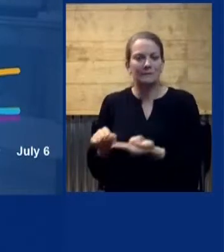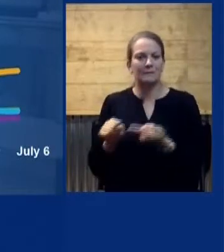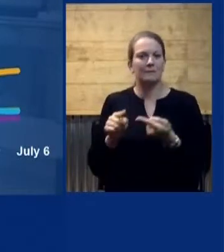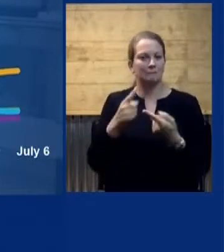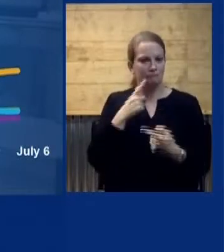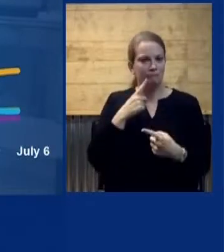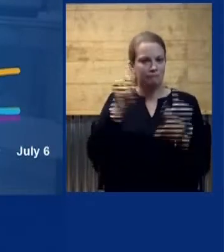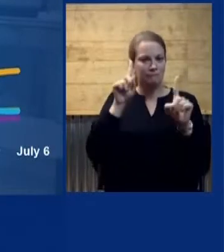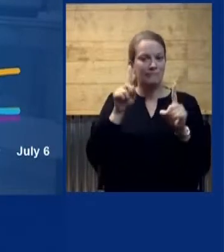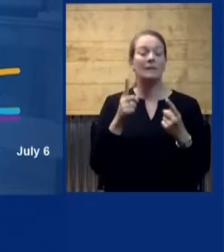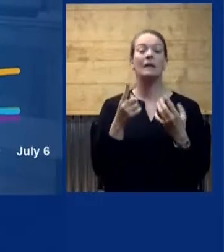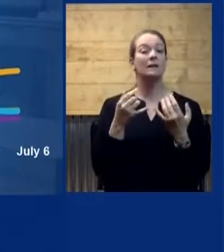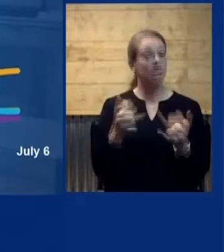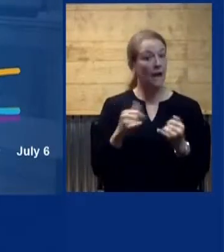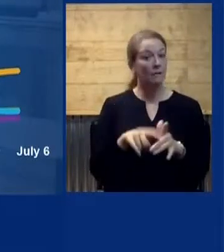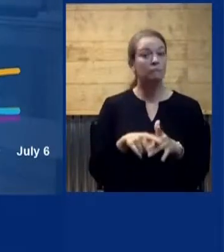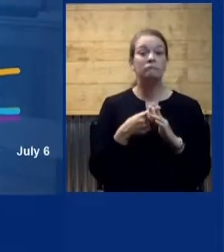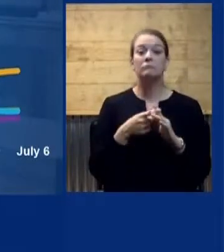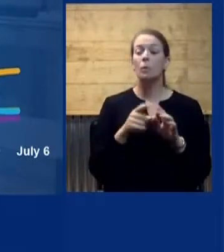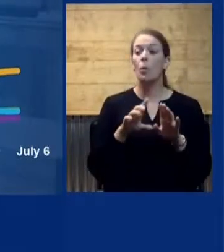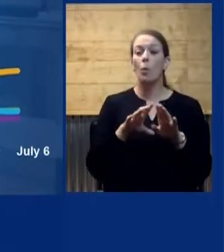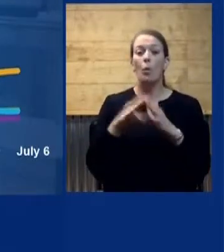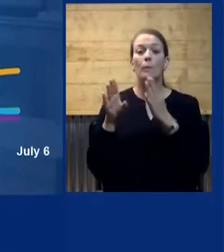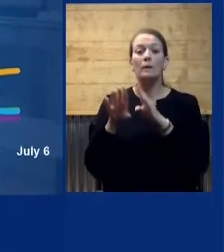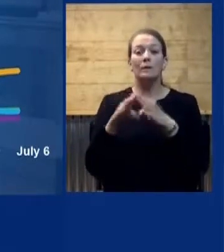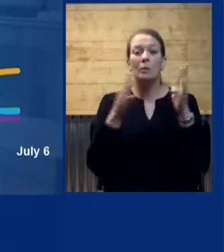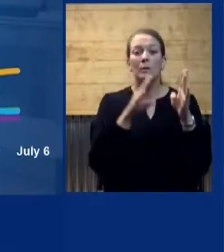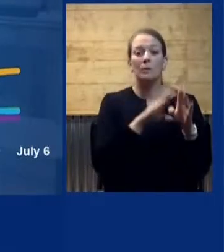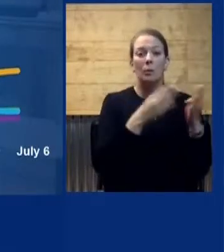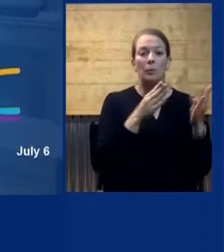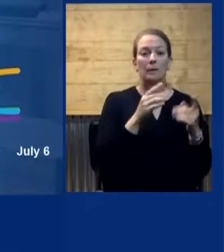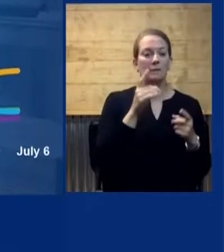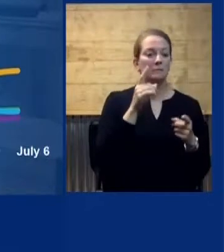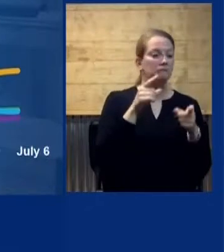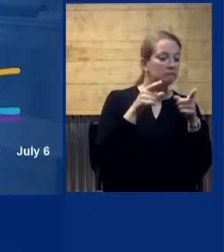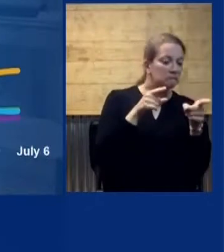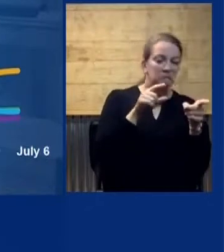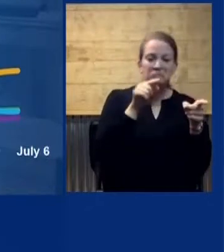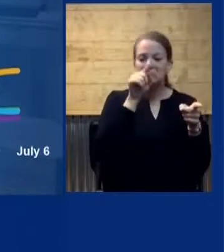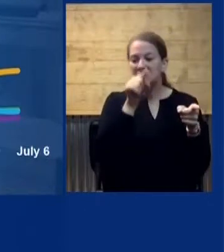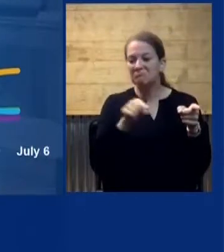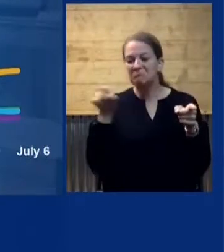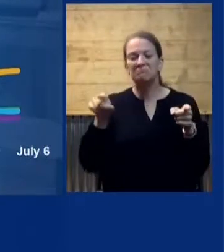WE KNOW THAT SMART DATA DRIVEN APPROACH WORKS. WE BROUGHT DOWN THE CURVE, NEW YORKERS DID IT.